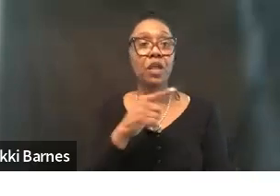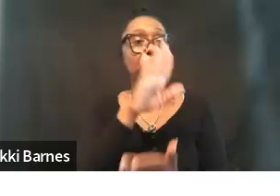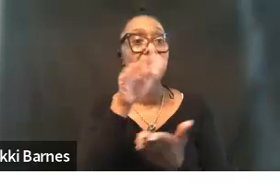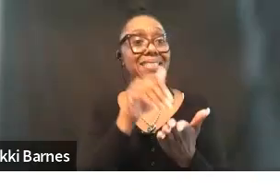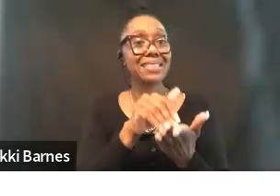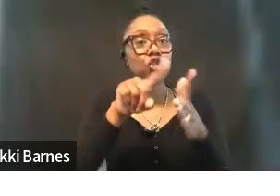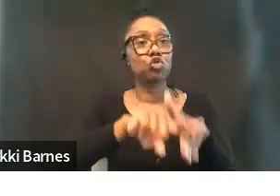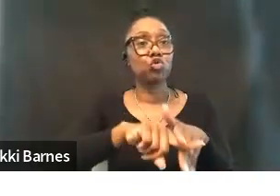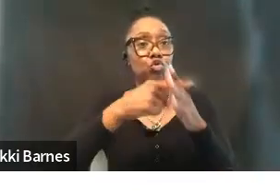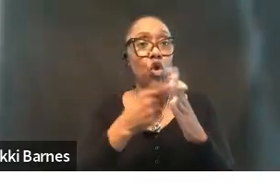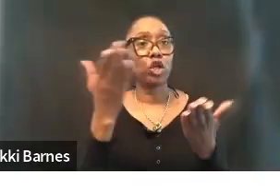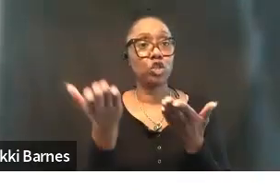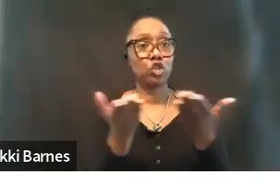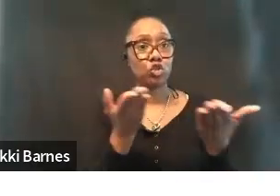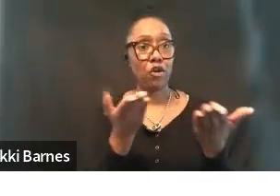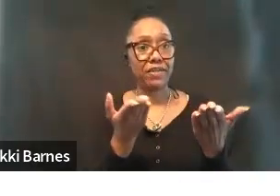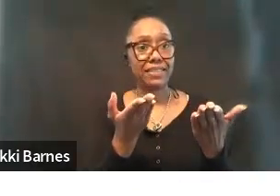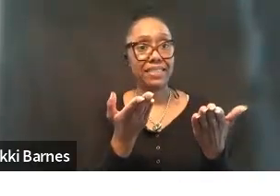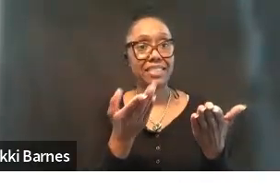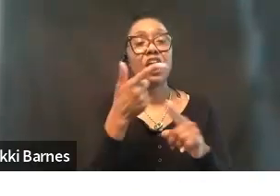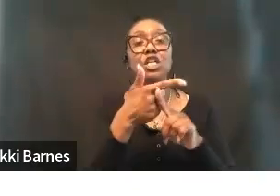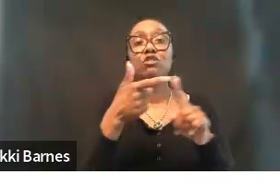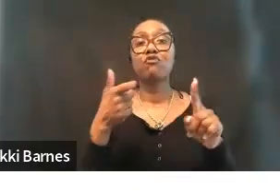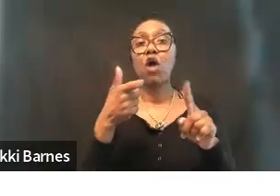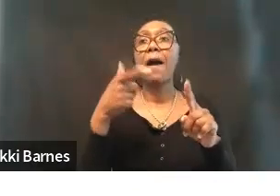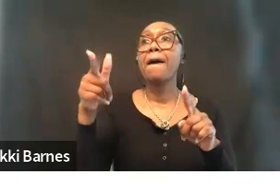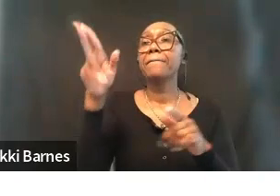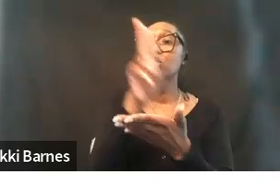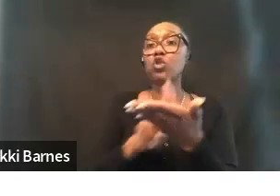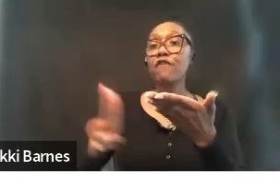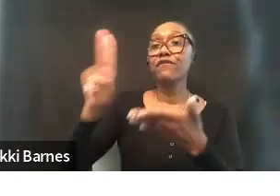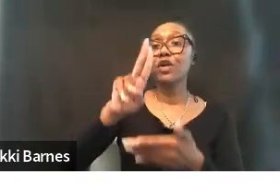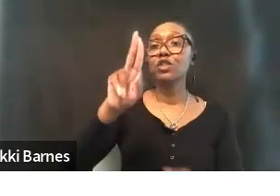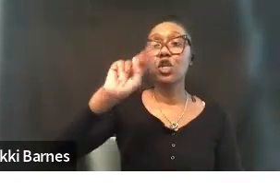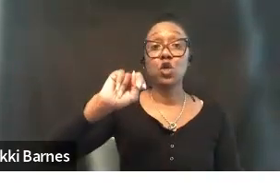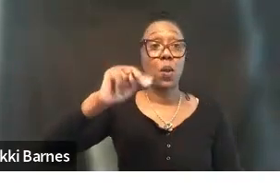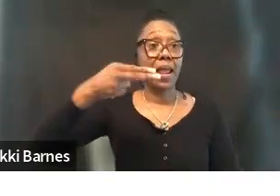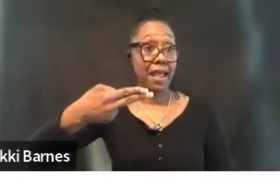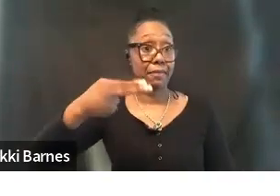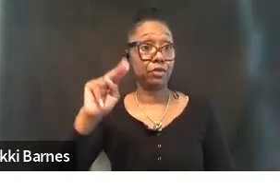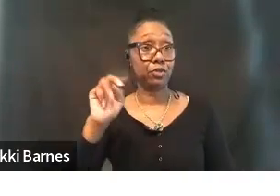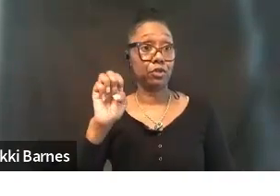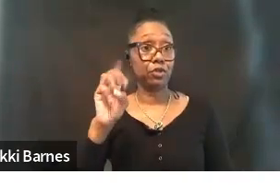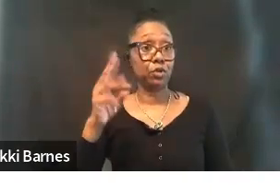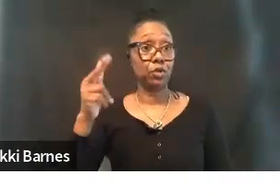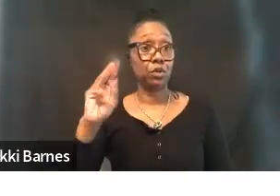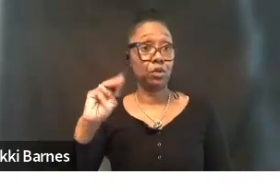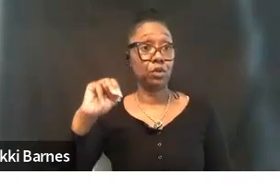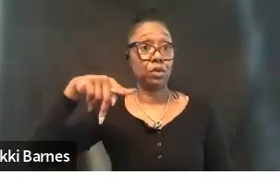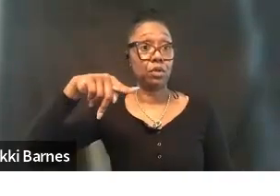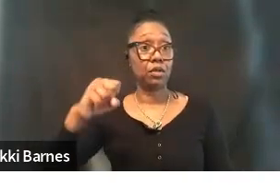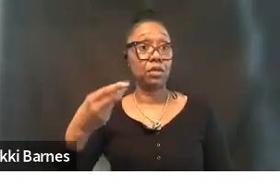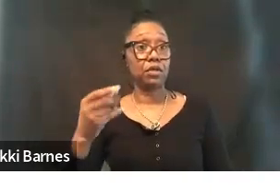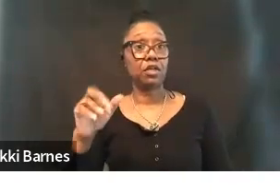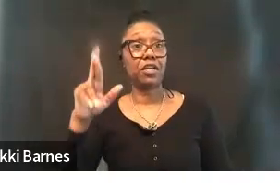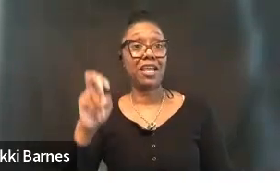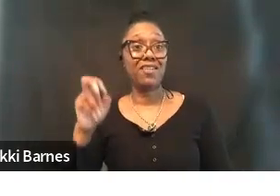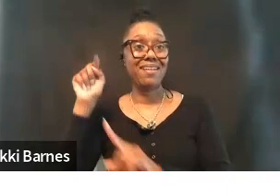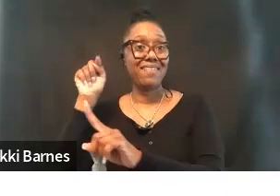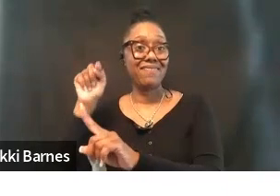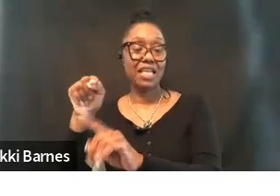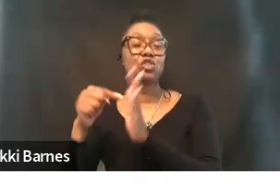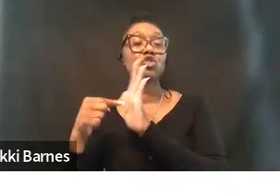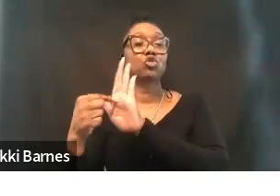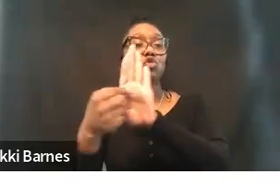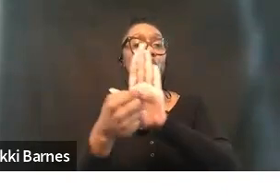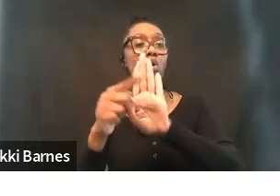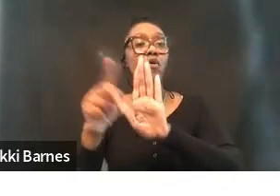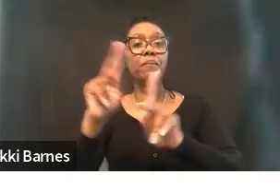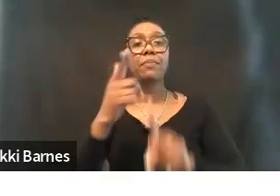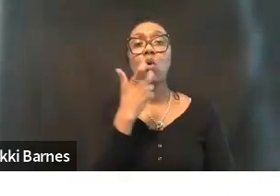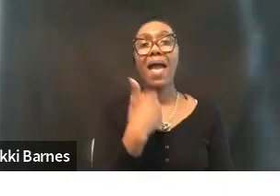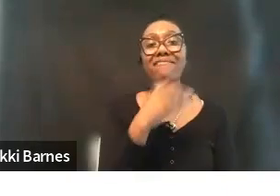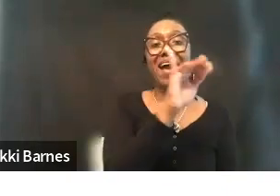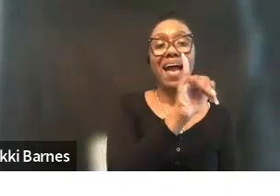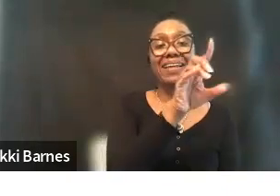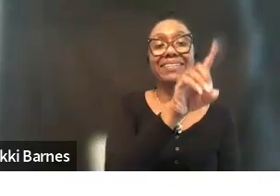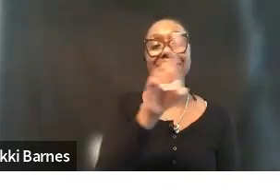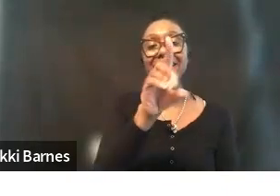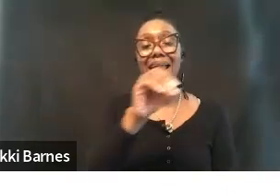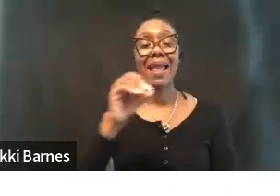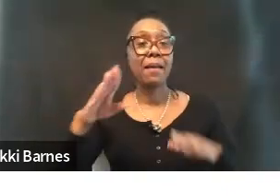It is the only evidence informed, treatment model for individuals with IDD and behavioral health. That is specialized for that, right?